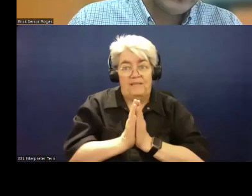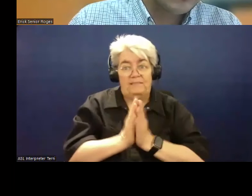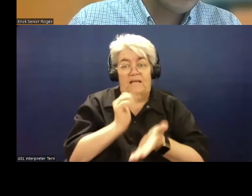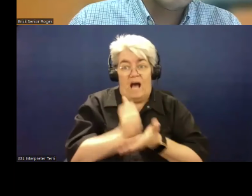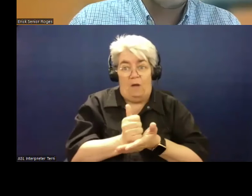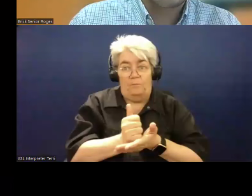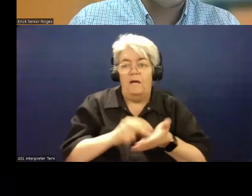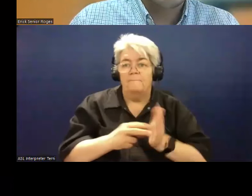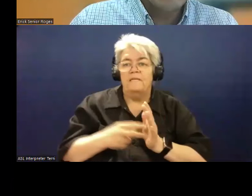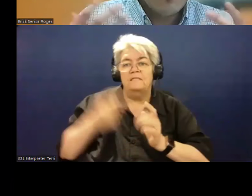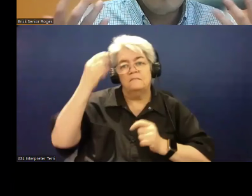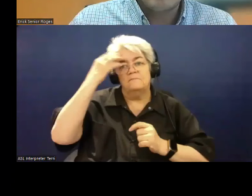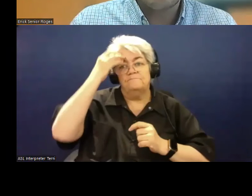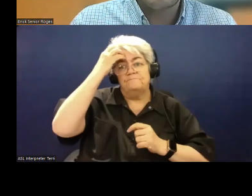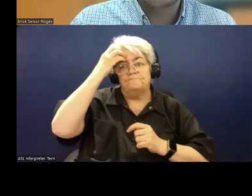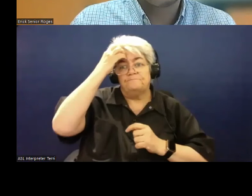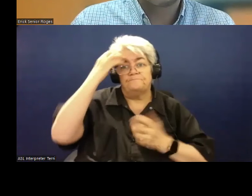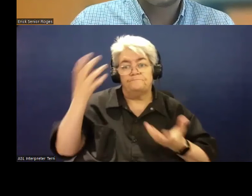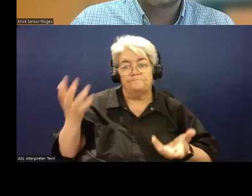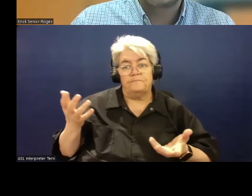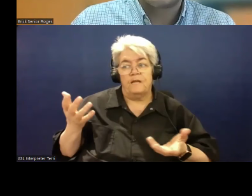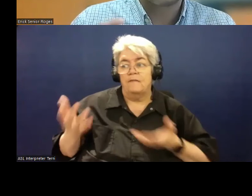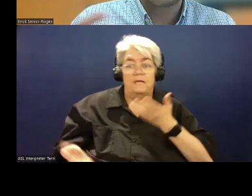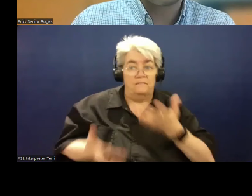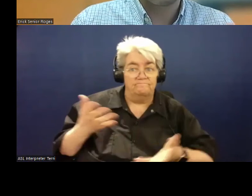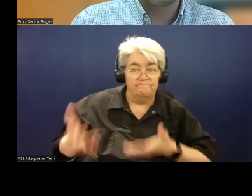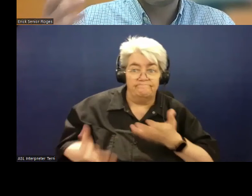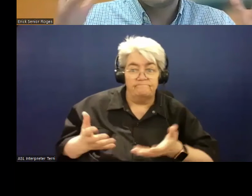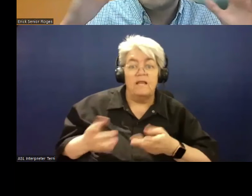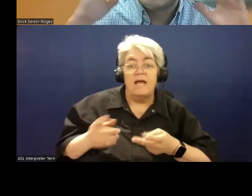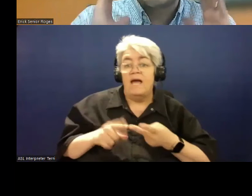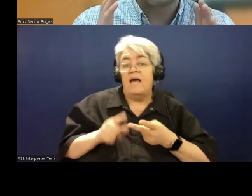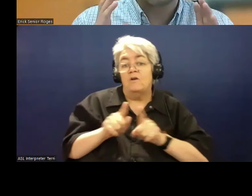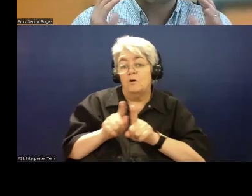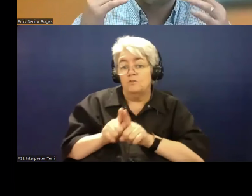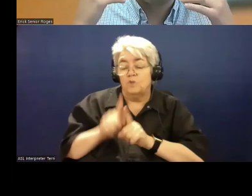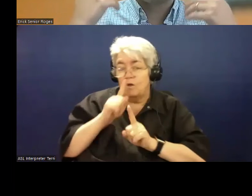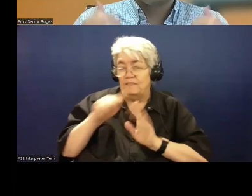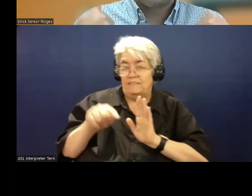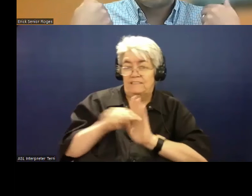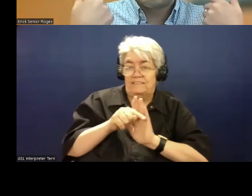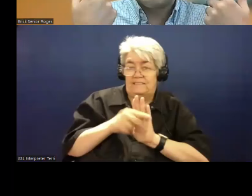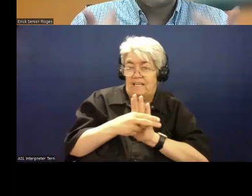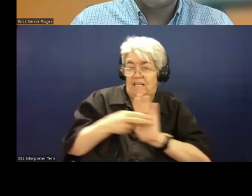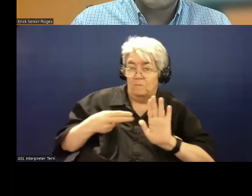WE NEED TO BE AWARE THAT THE STIGMA IS NOT INDIVIDUAL BASED OR